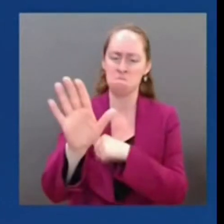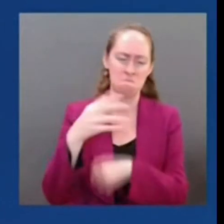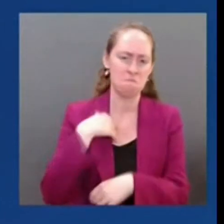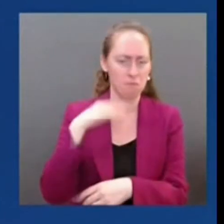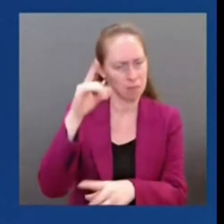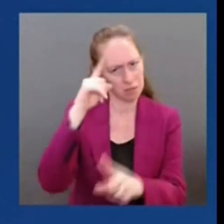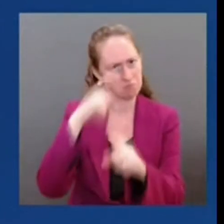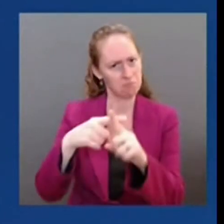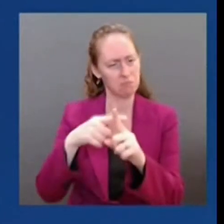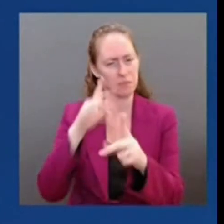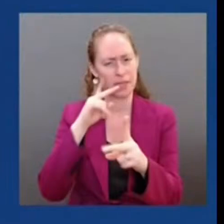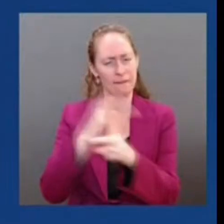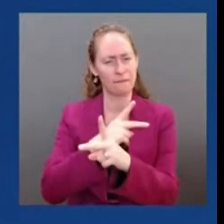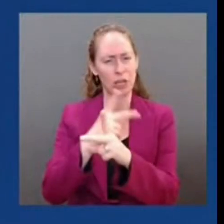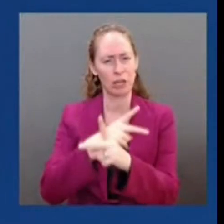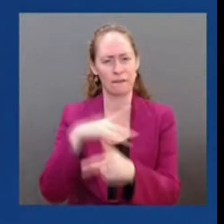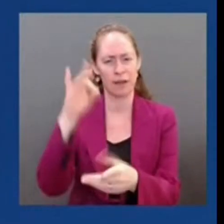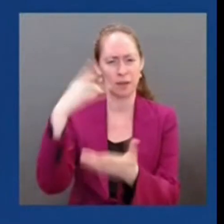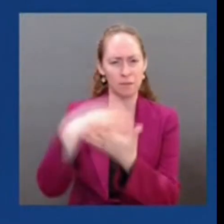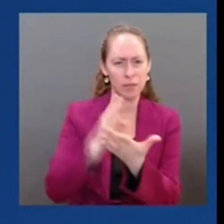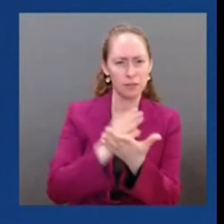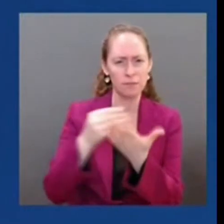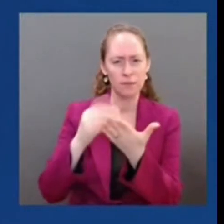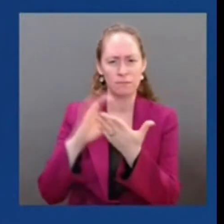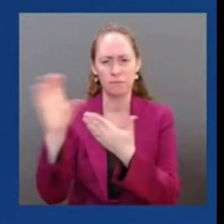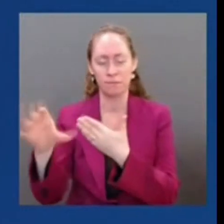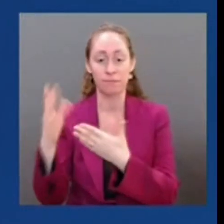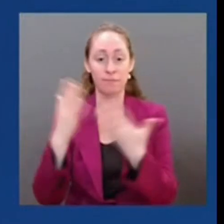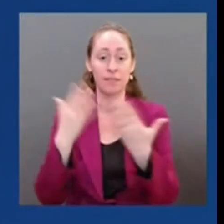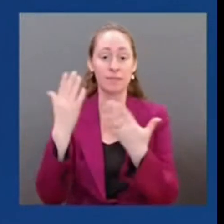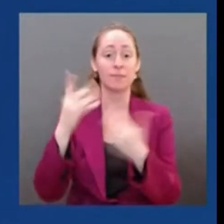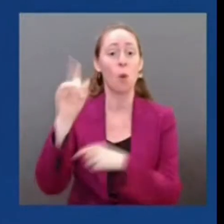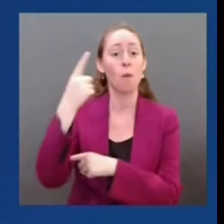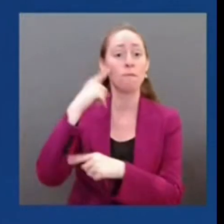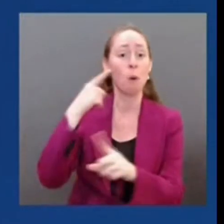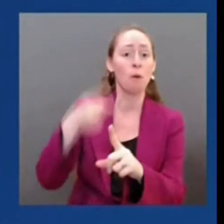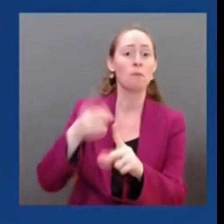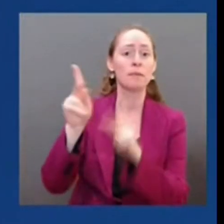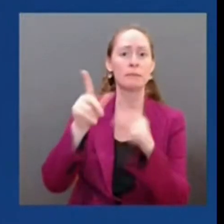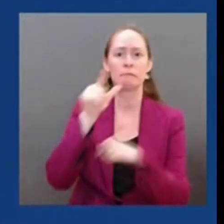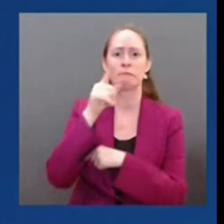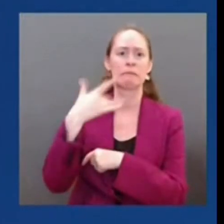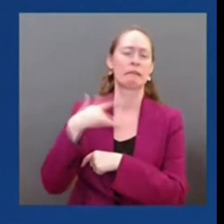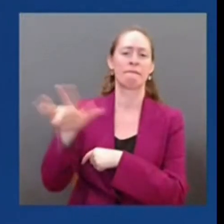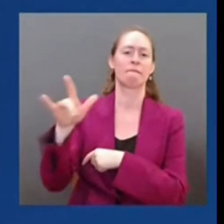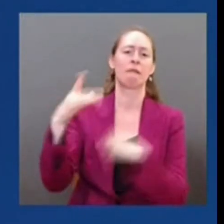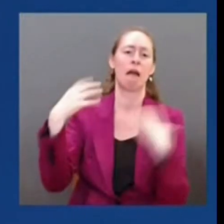I AM CONFIDENT WE WILL FIND MONEY TO GET SOME AMERICANS VACCINATED, MAE JU THE HIGHEST RISK.